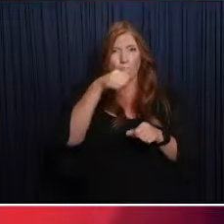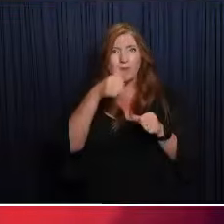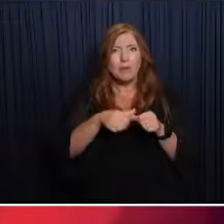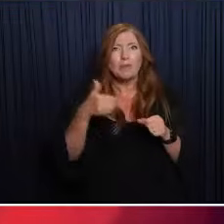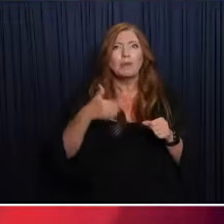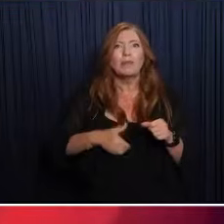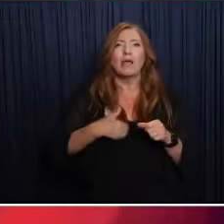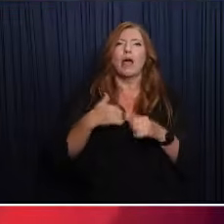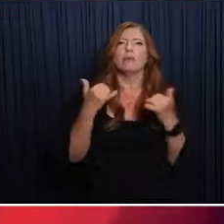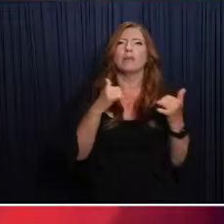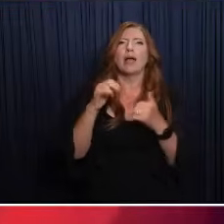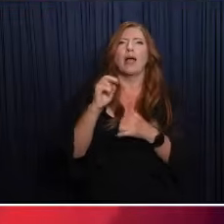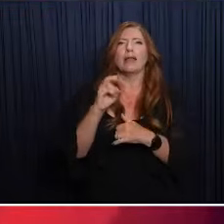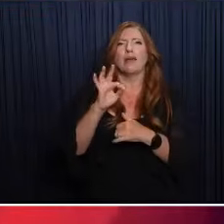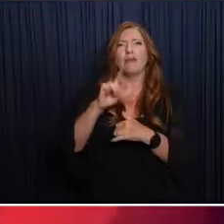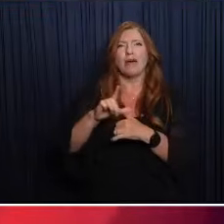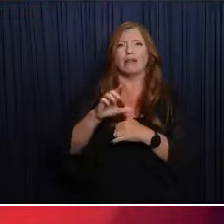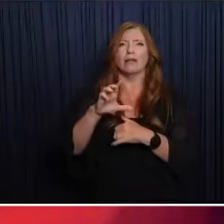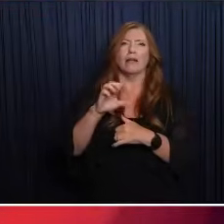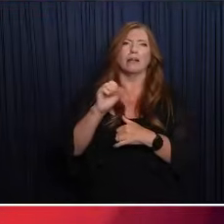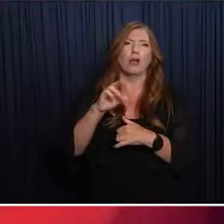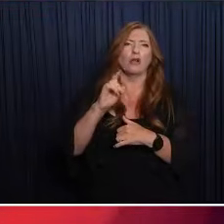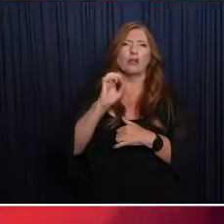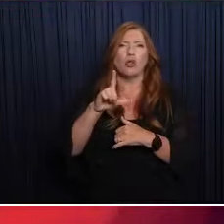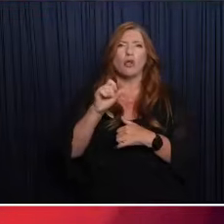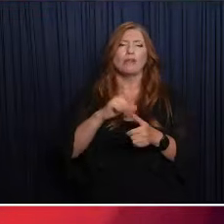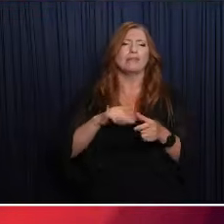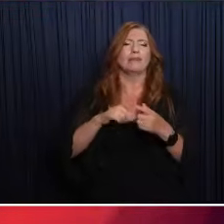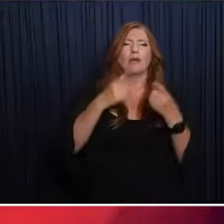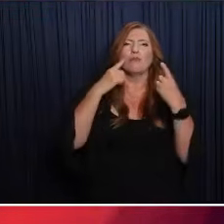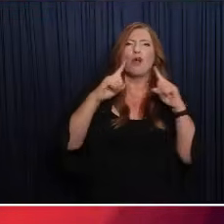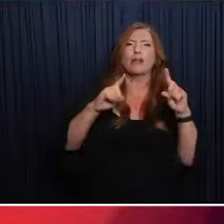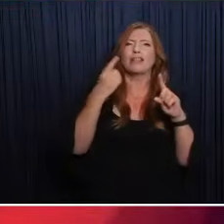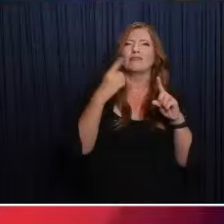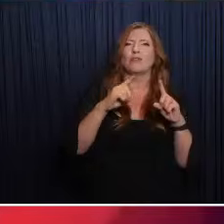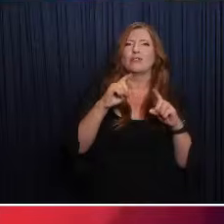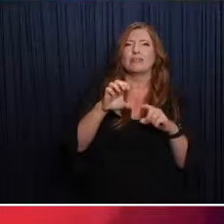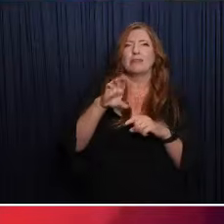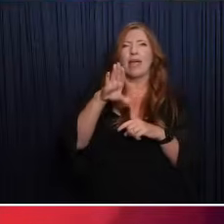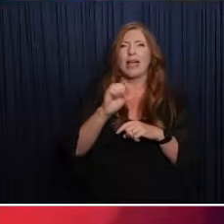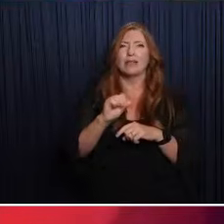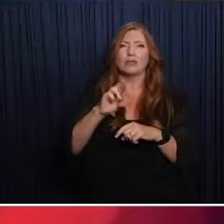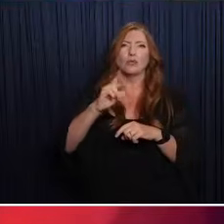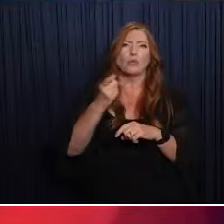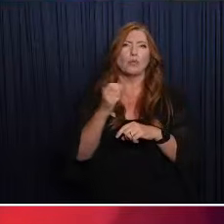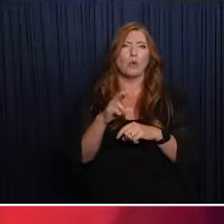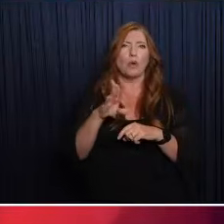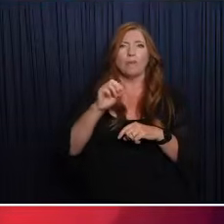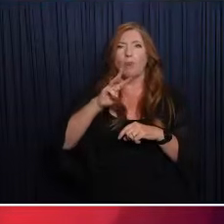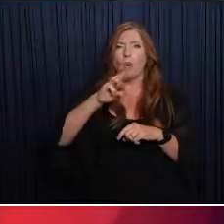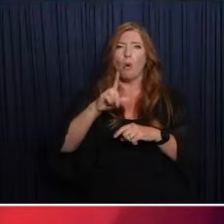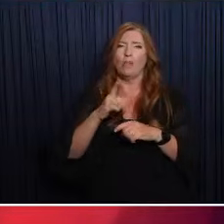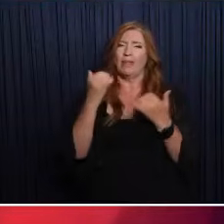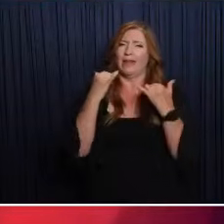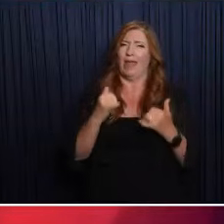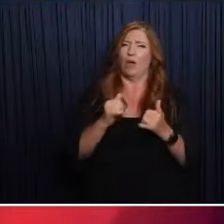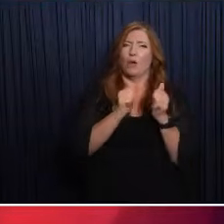THANK YOU. IT IS AN HONOR BEING BEFORE THE ARIZONA.